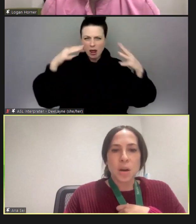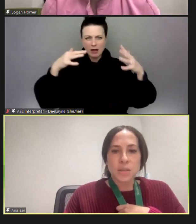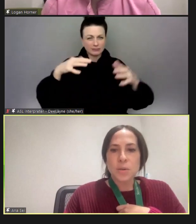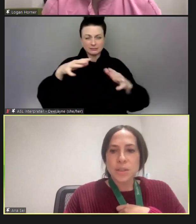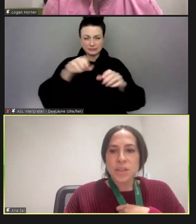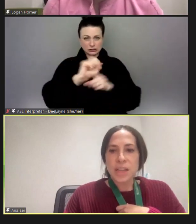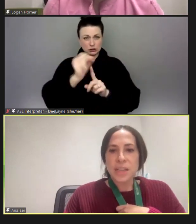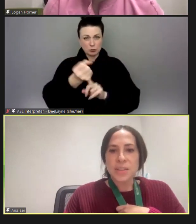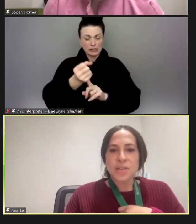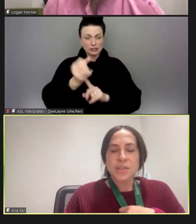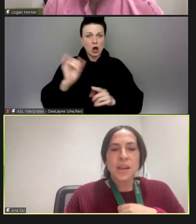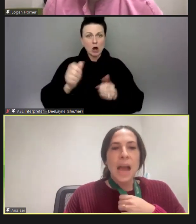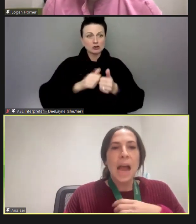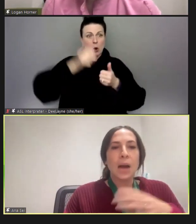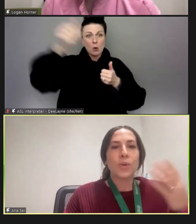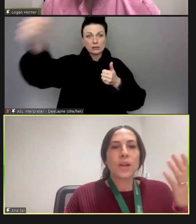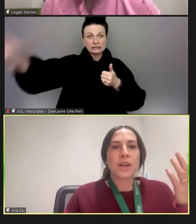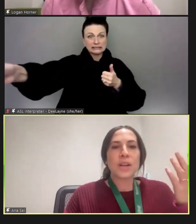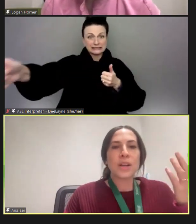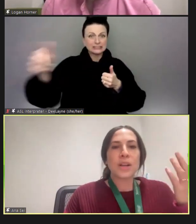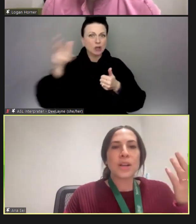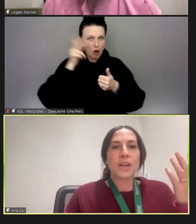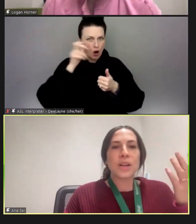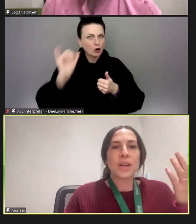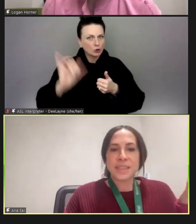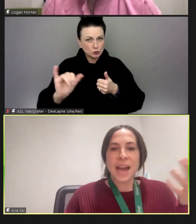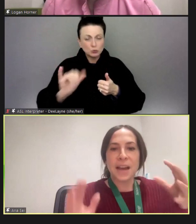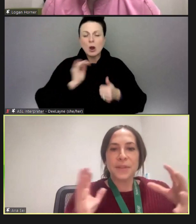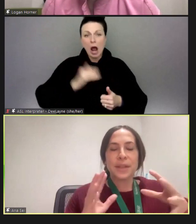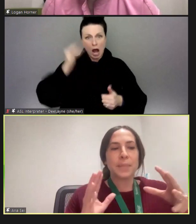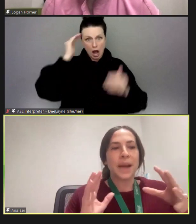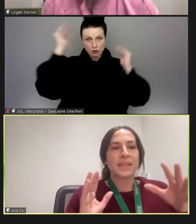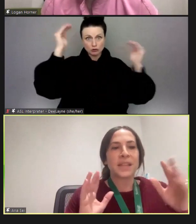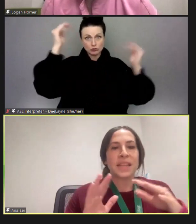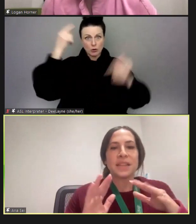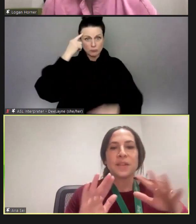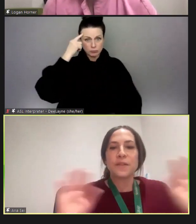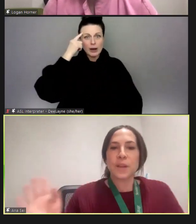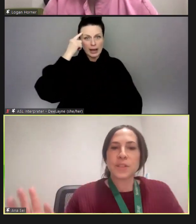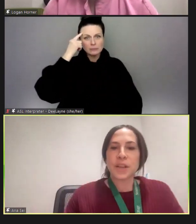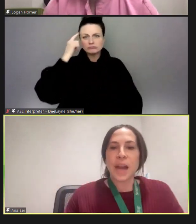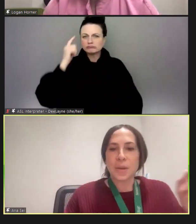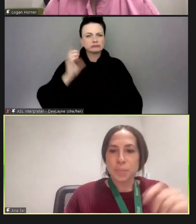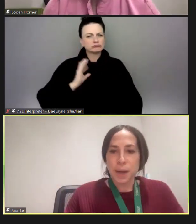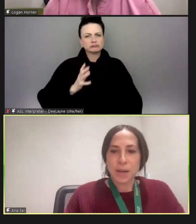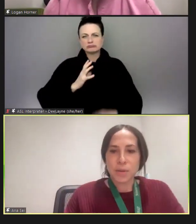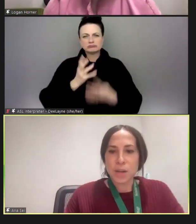also a challenge our adult brains have